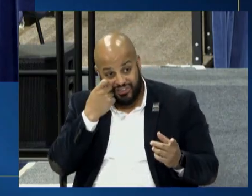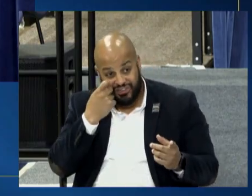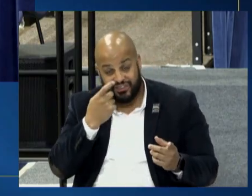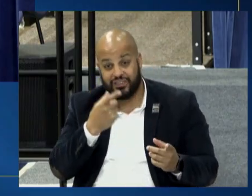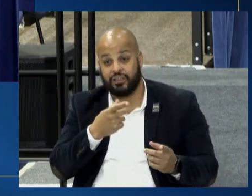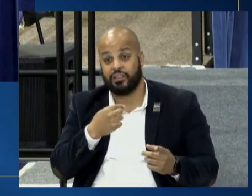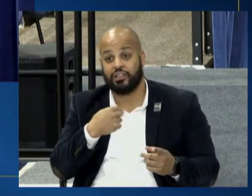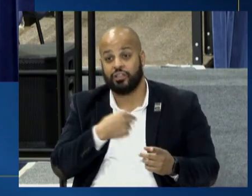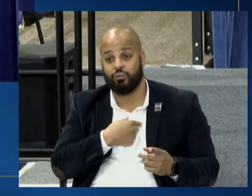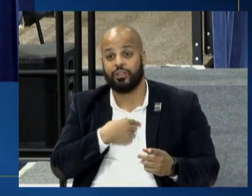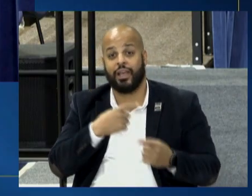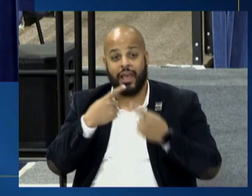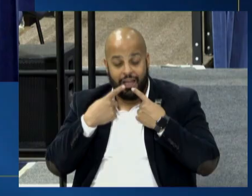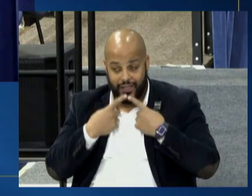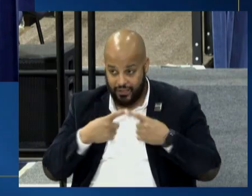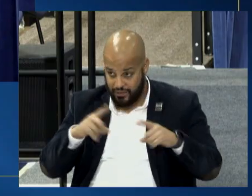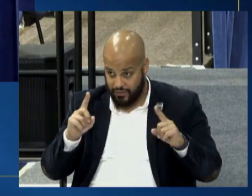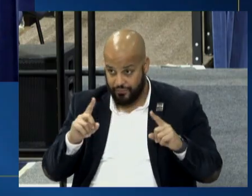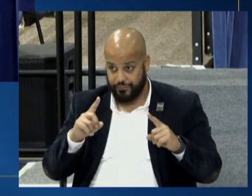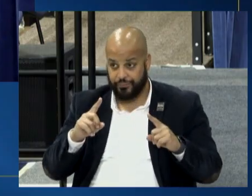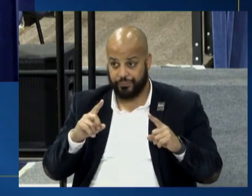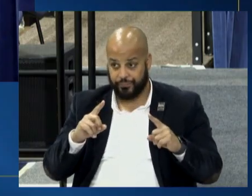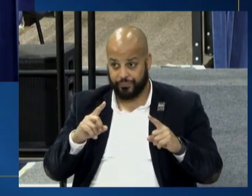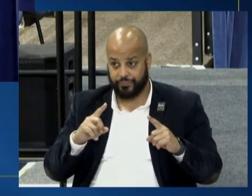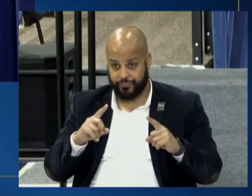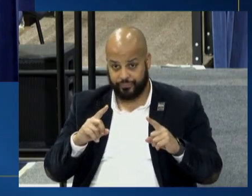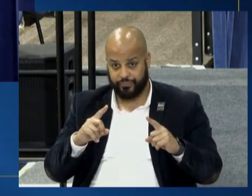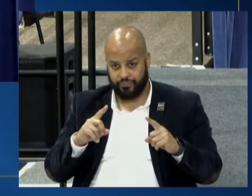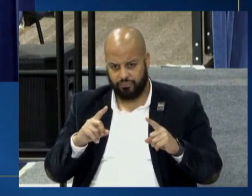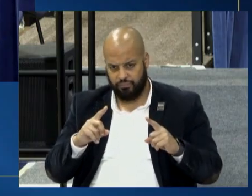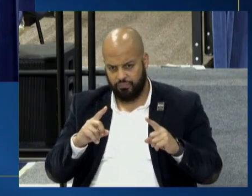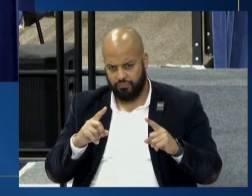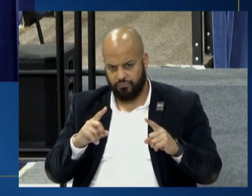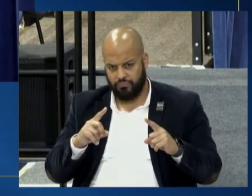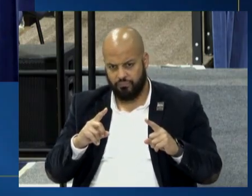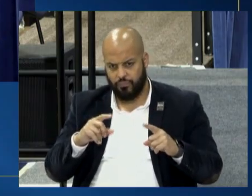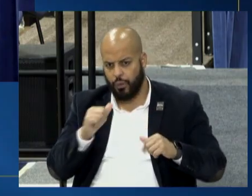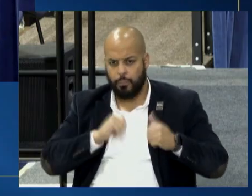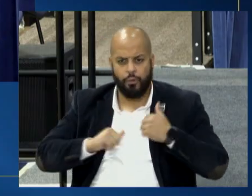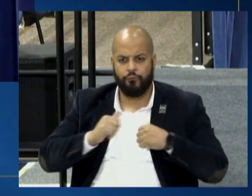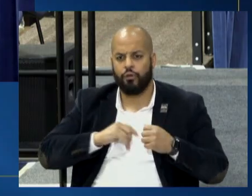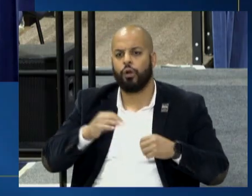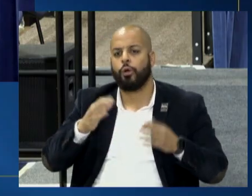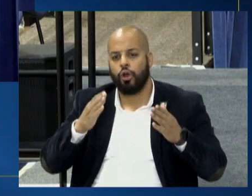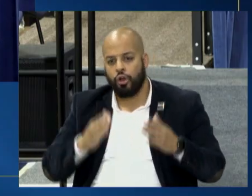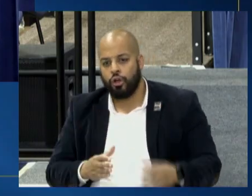to announce the performers -- the awards that went out along with that PSI program,